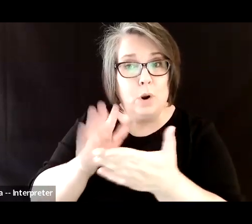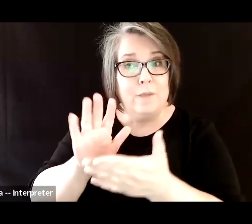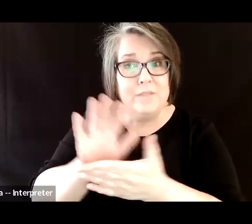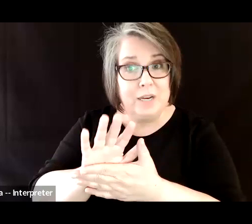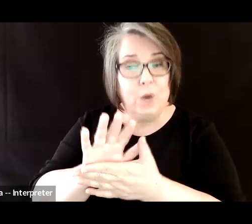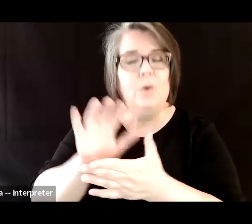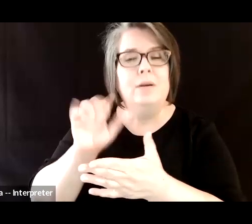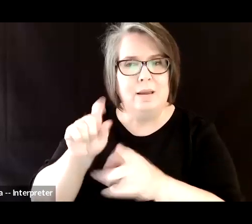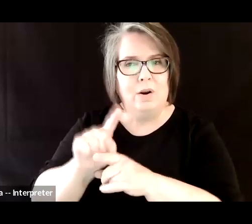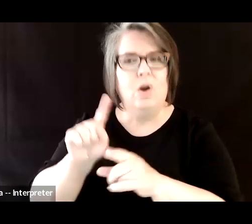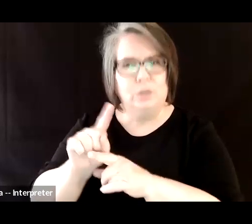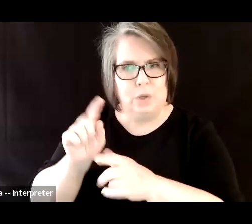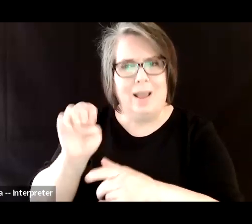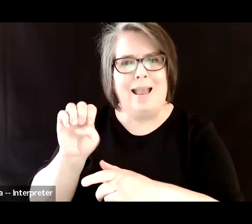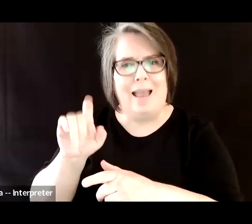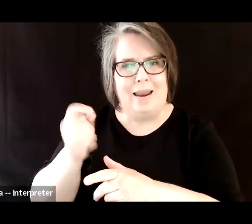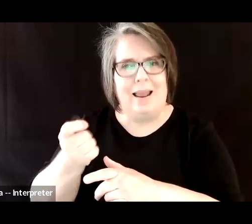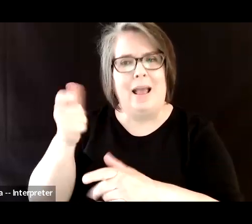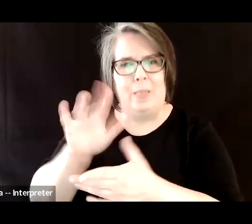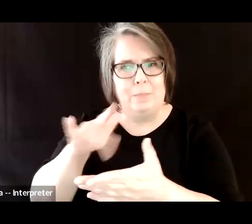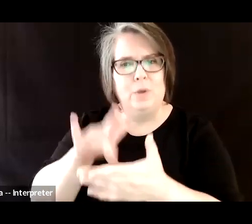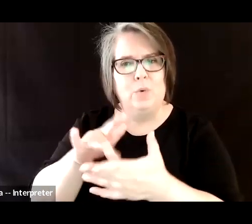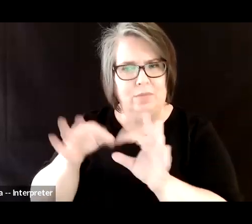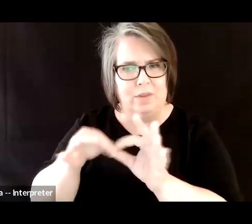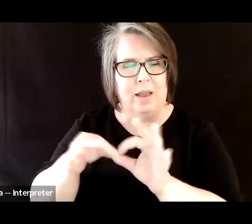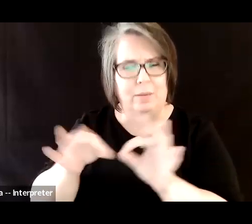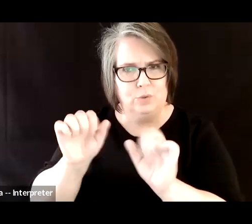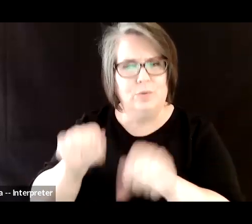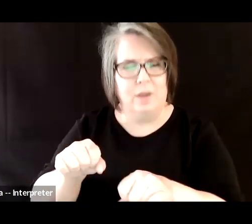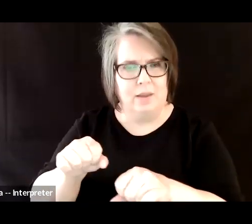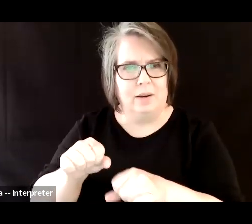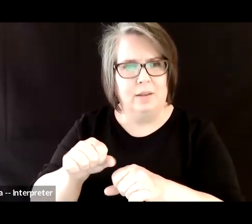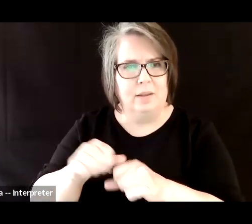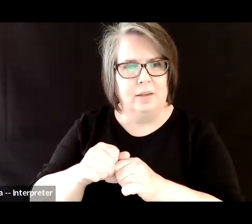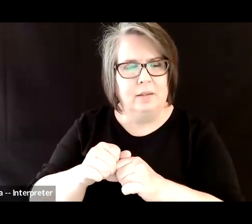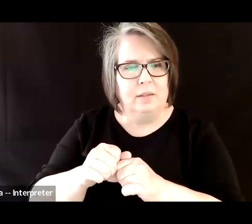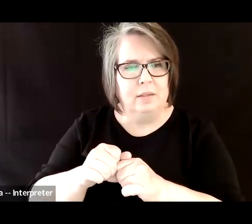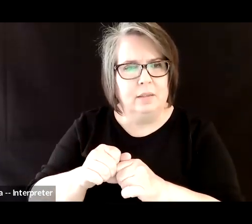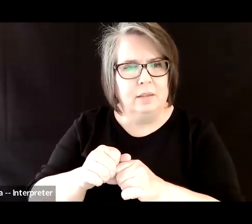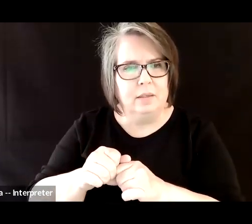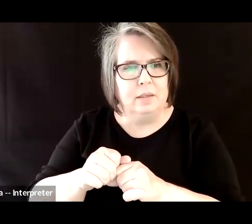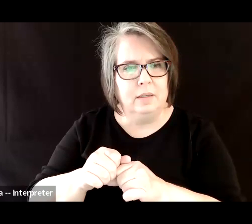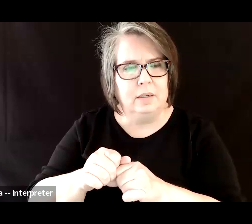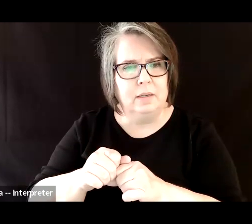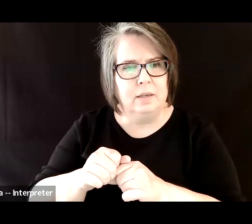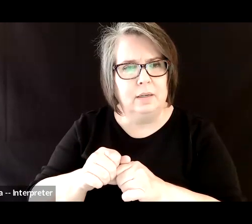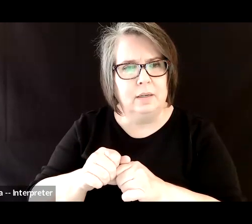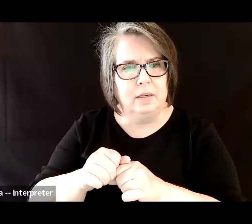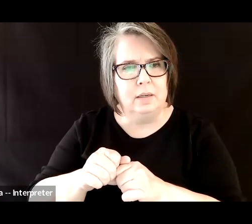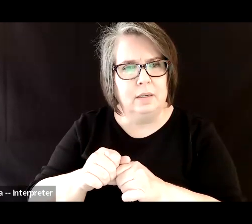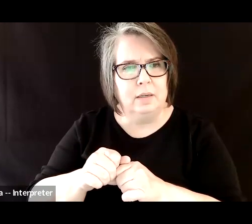Okay, Pinopto is not destructive so the -- the edit